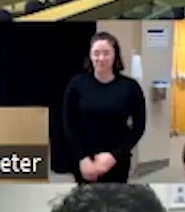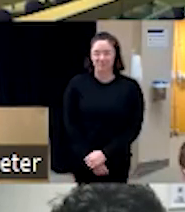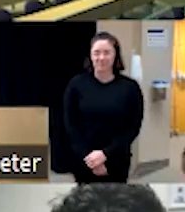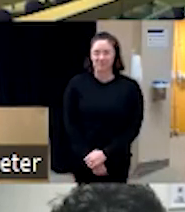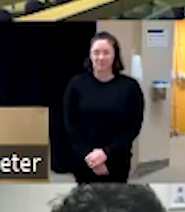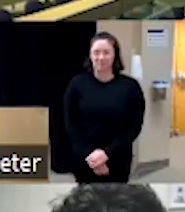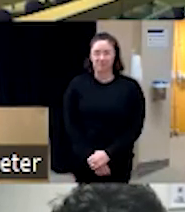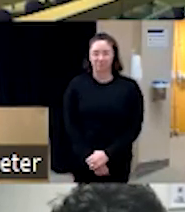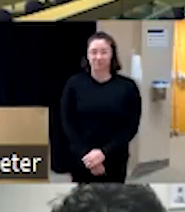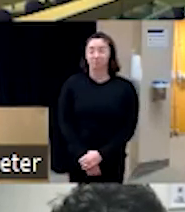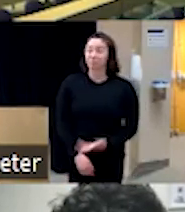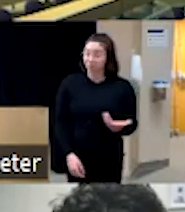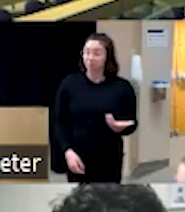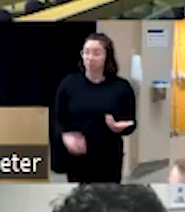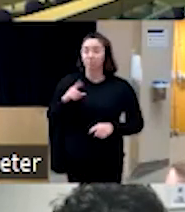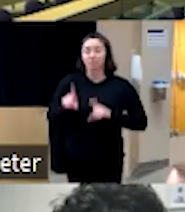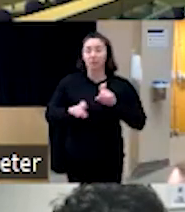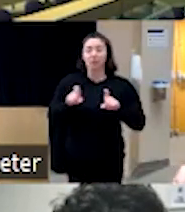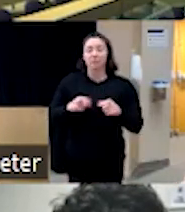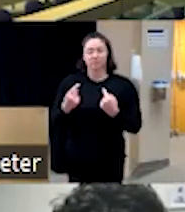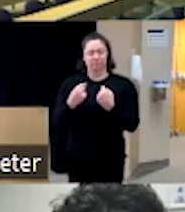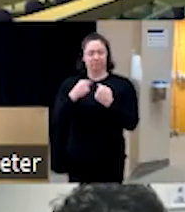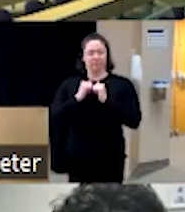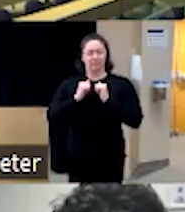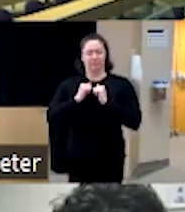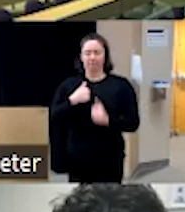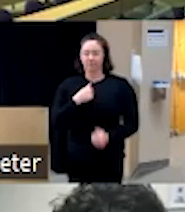um actually when I was asking this question myself I wasn't quite sure because um